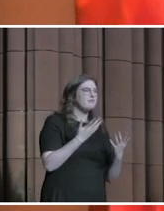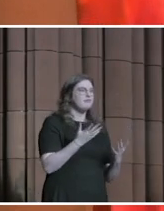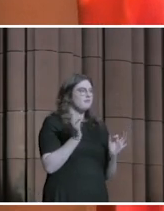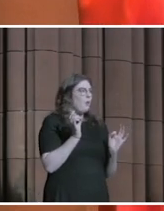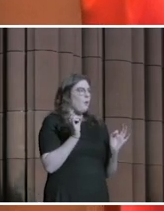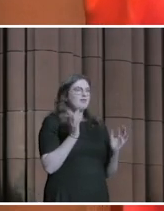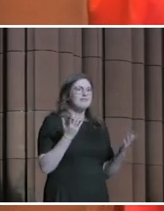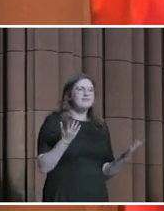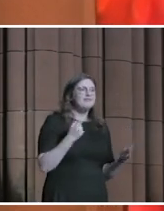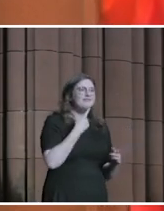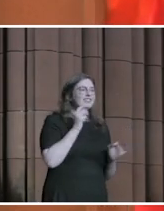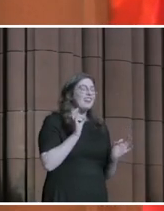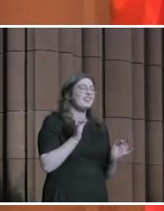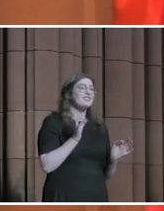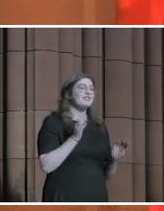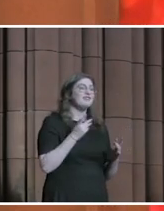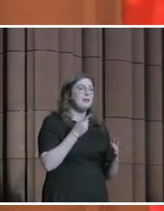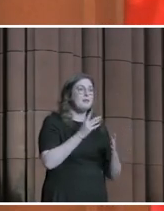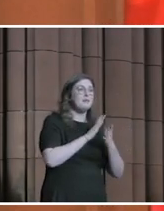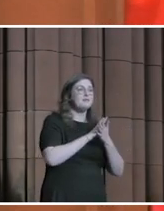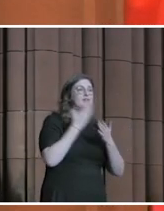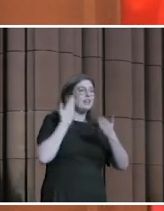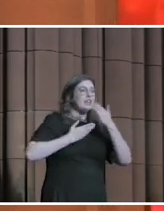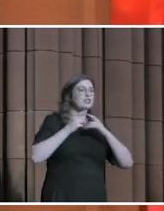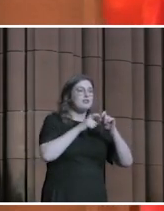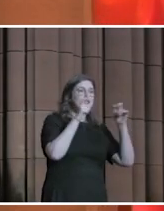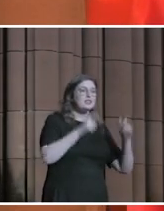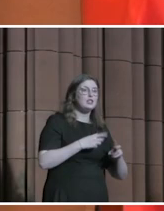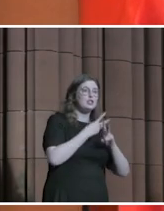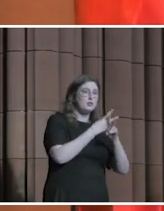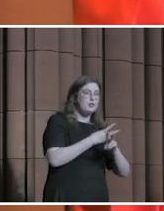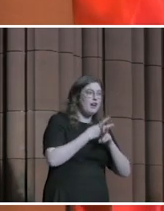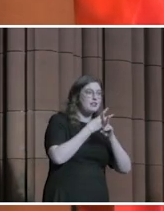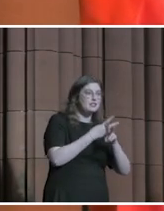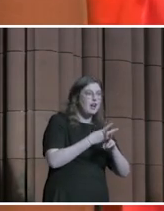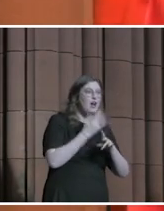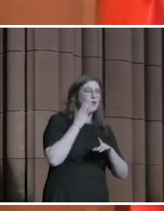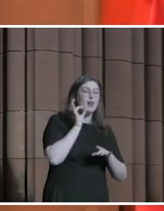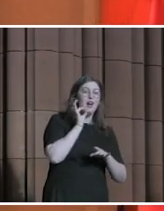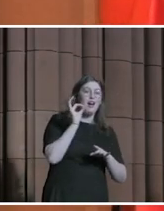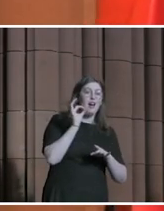And neither did my history dissertation supervisor when I asked him in fourth year what a PhD was